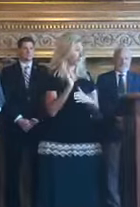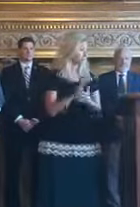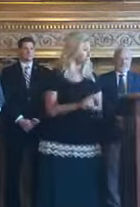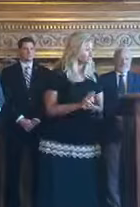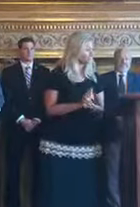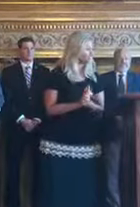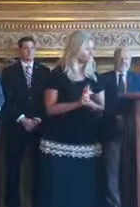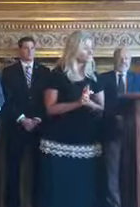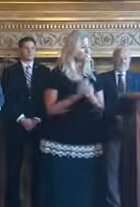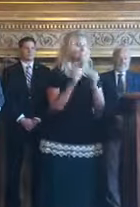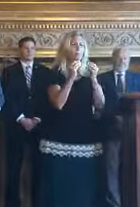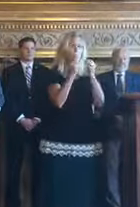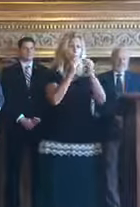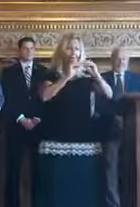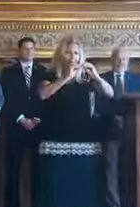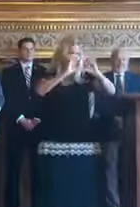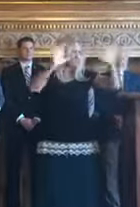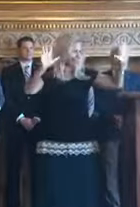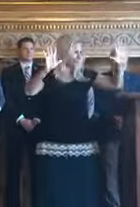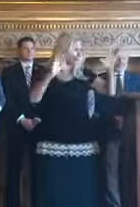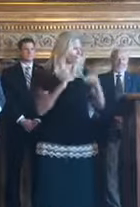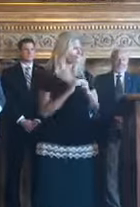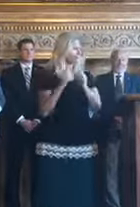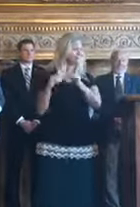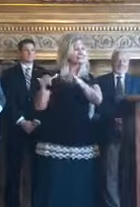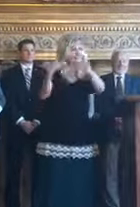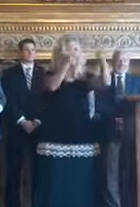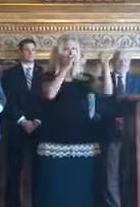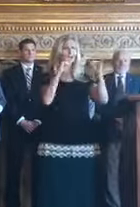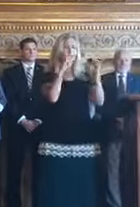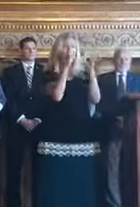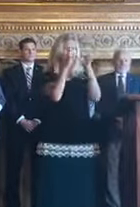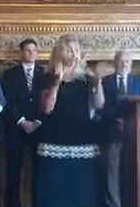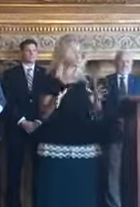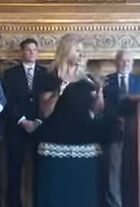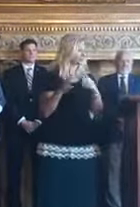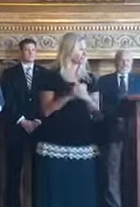we can have equal access for those who are deaf and hearing to have access to the world.